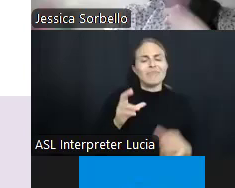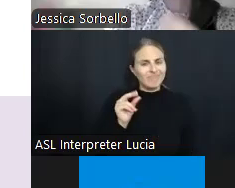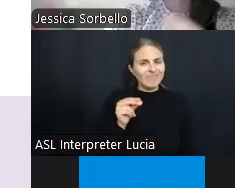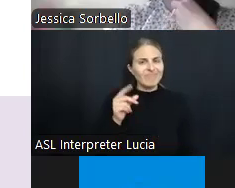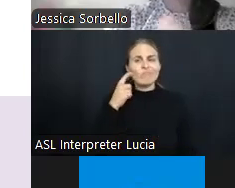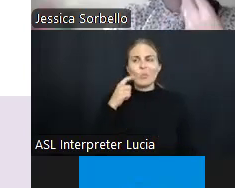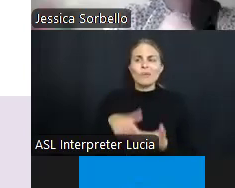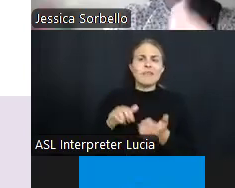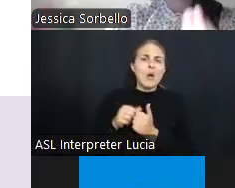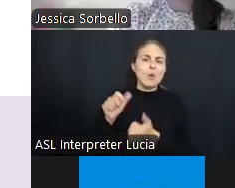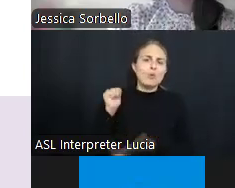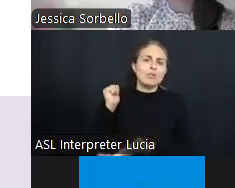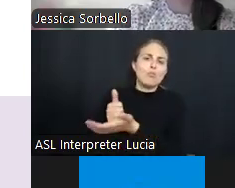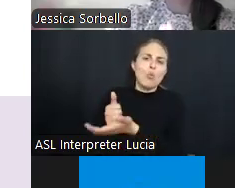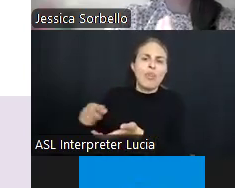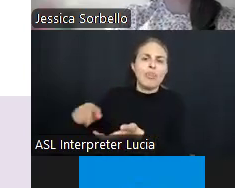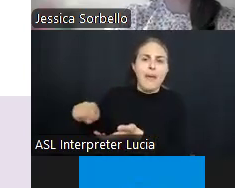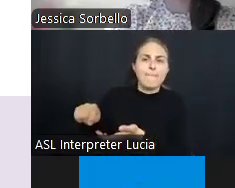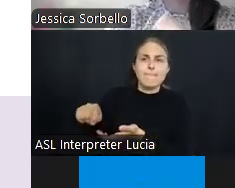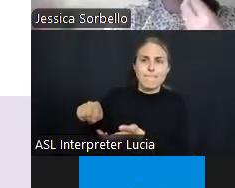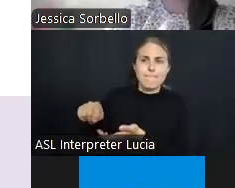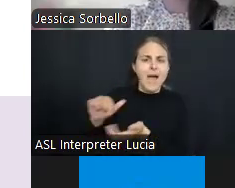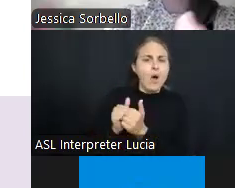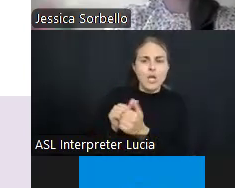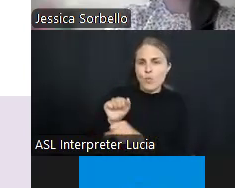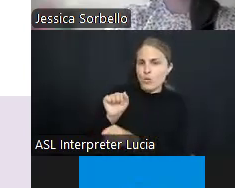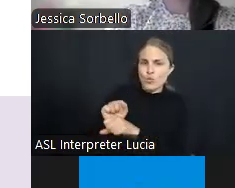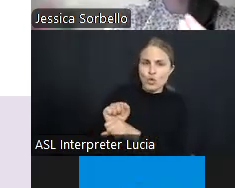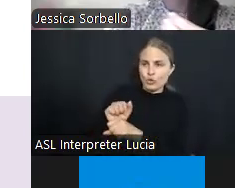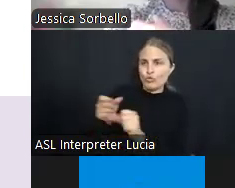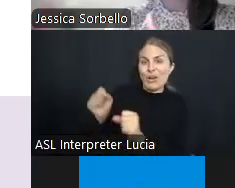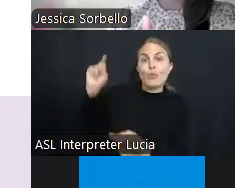and live the healthiest life possible